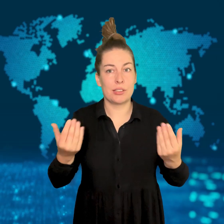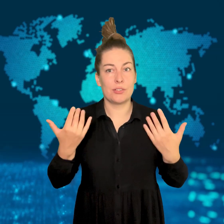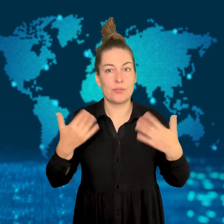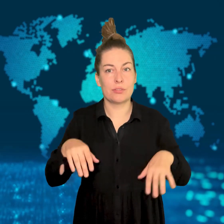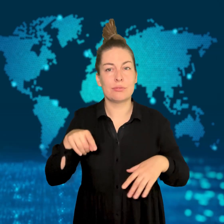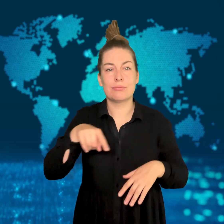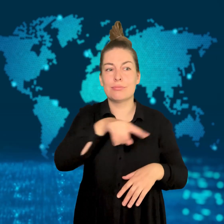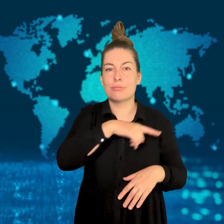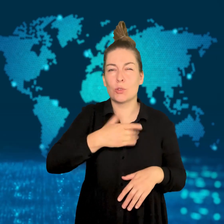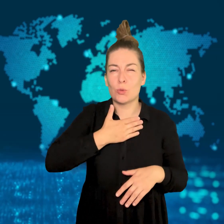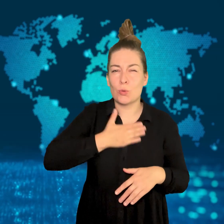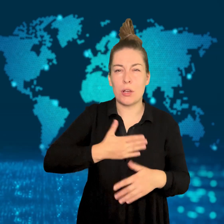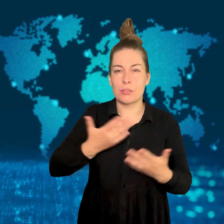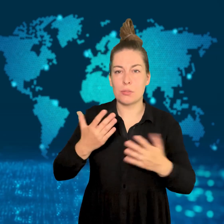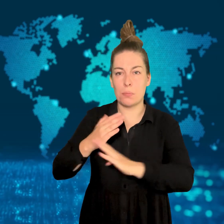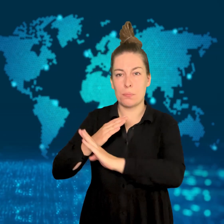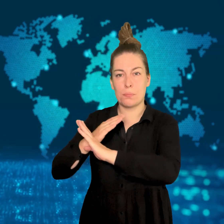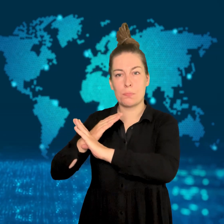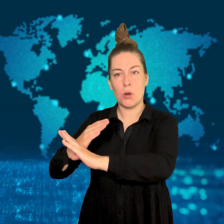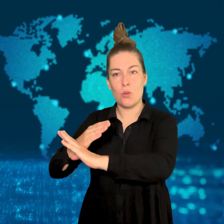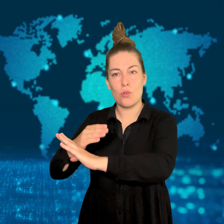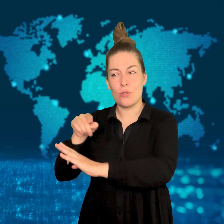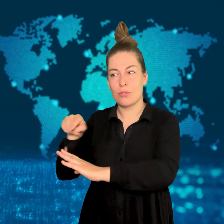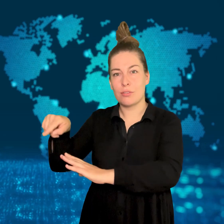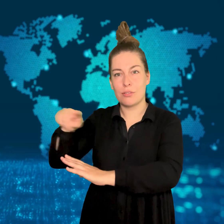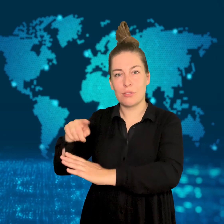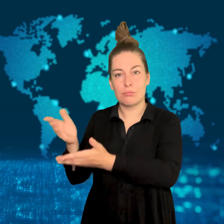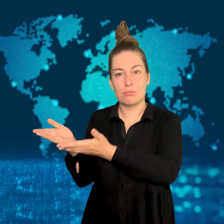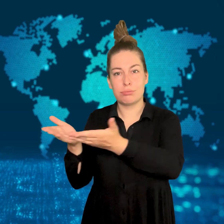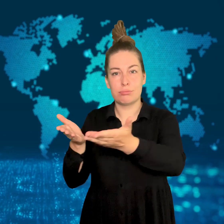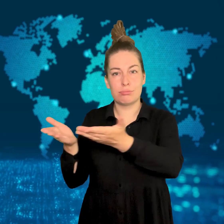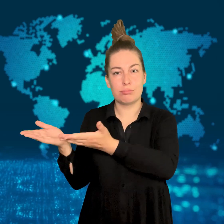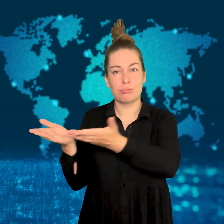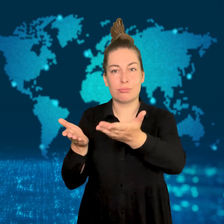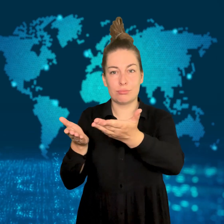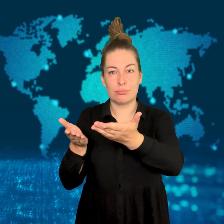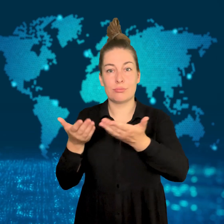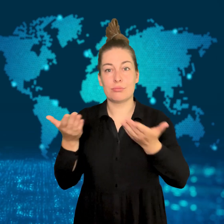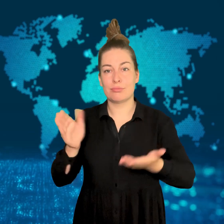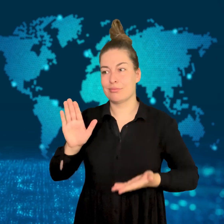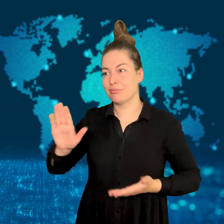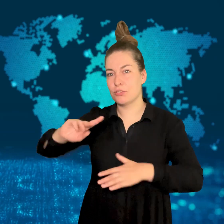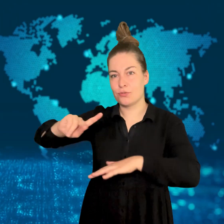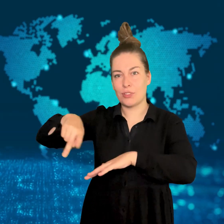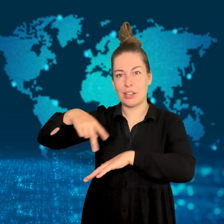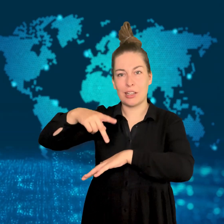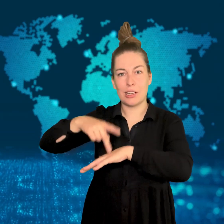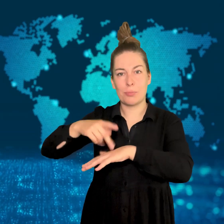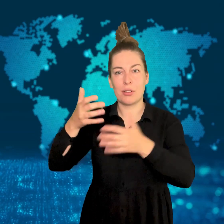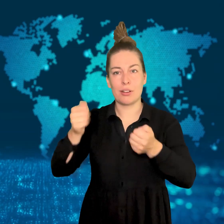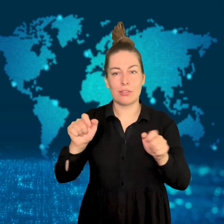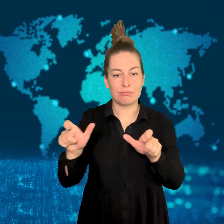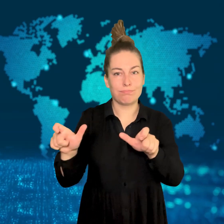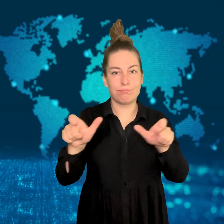and it is not the first time that CCG ships allegedly tried to